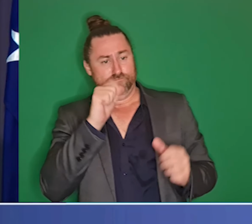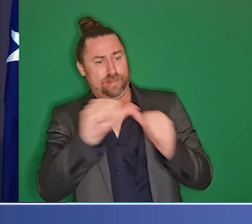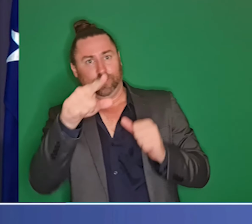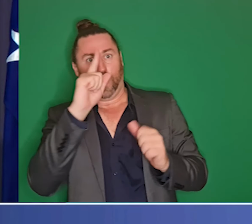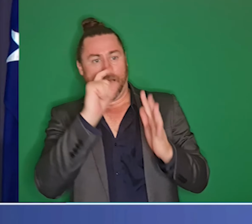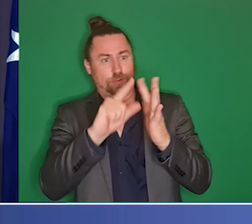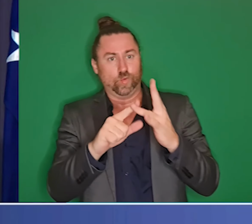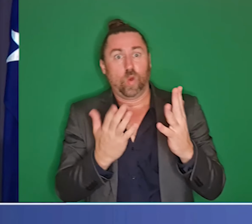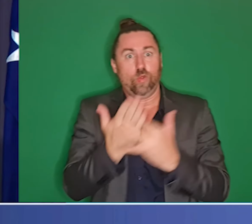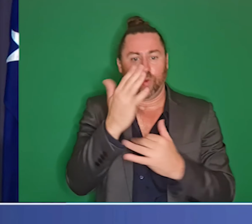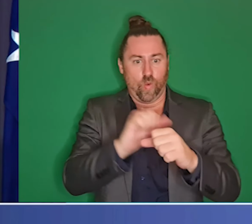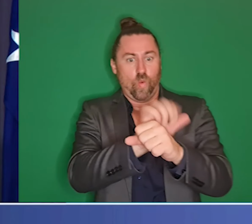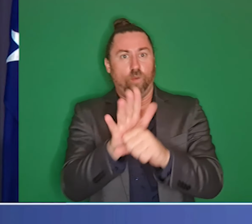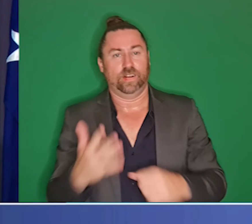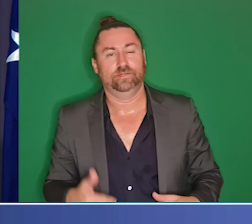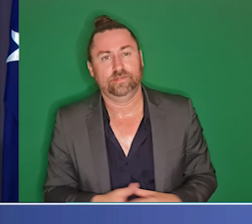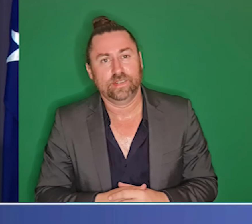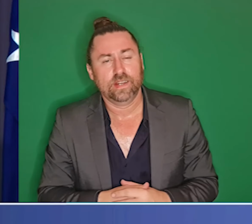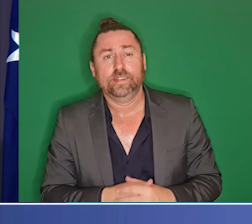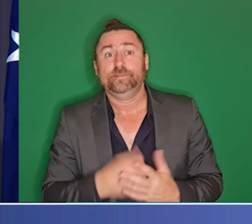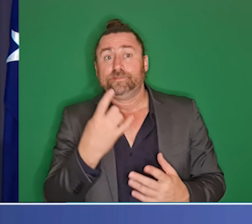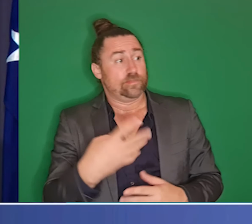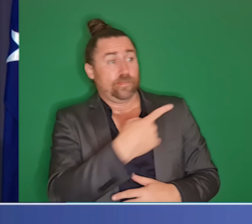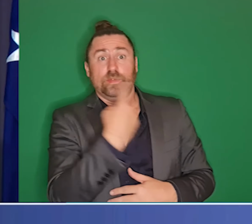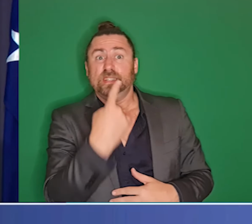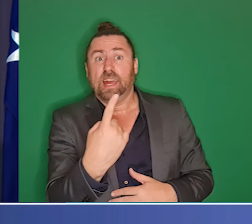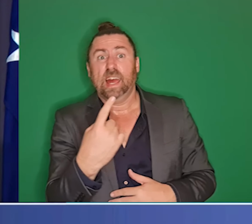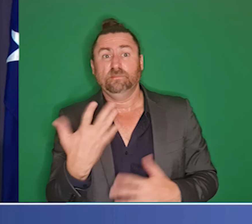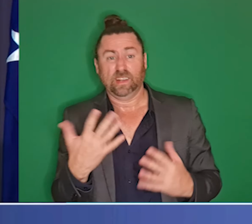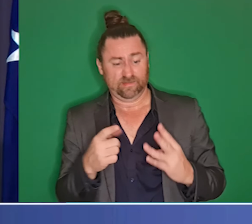The first one, very importantly, the minister has already mentioned, if you are due for a booster, go and get it.